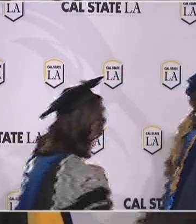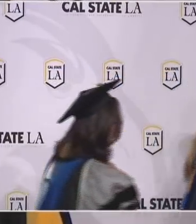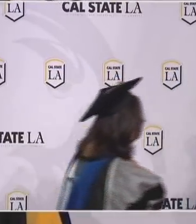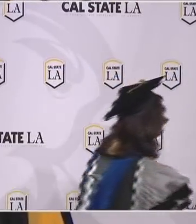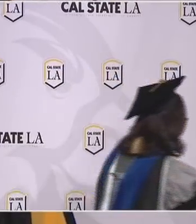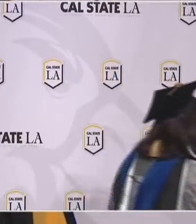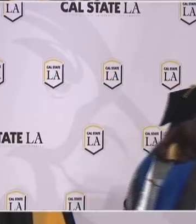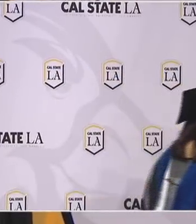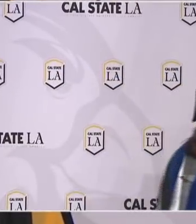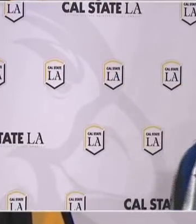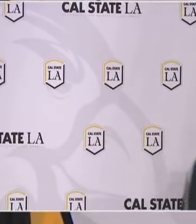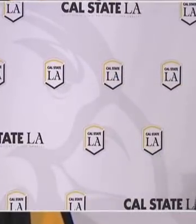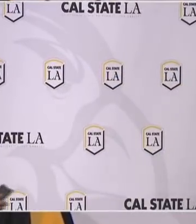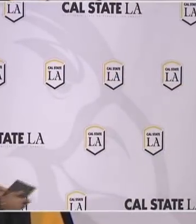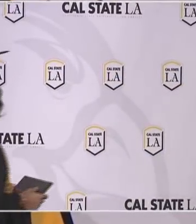MASTER OF ARTS IN EDUCATION